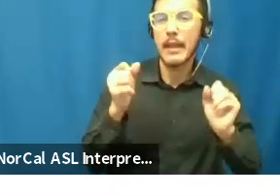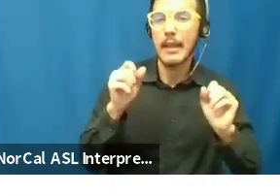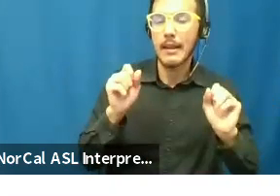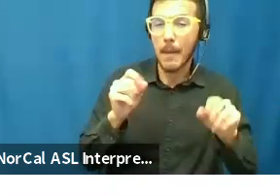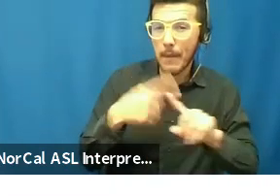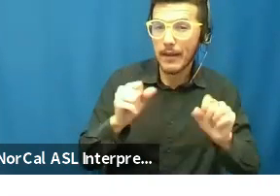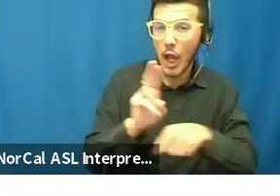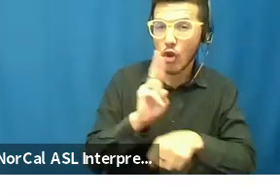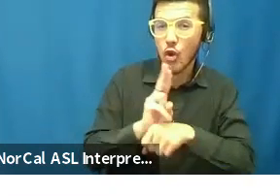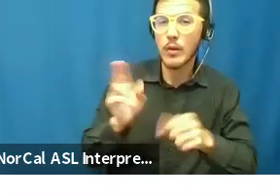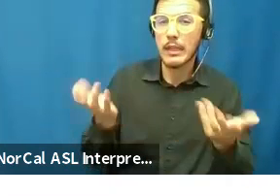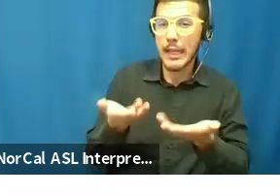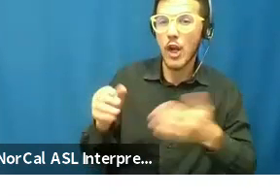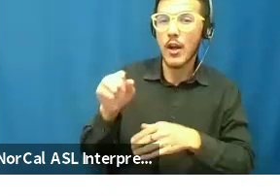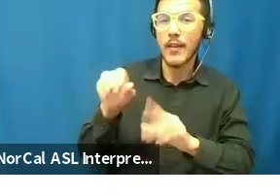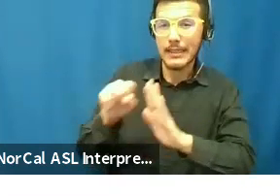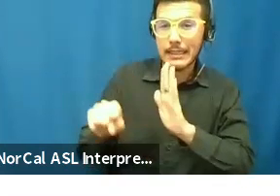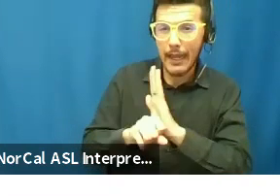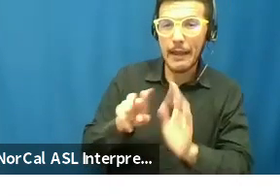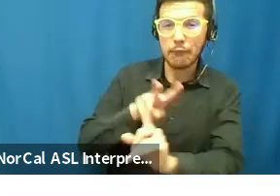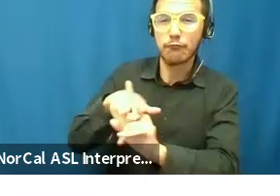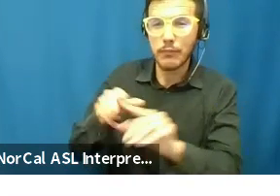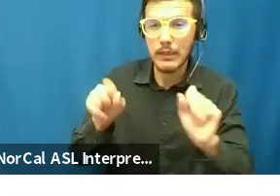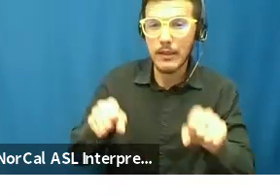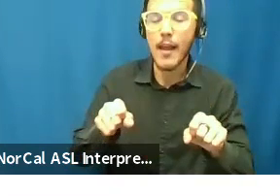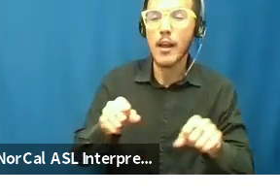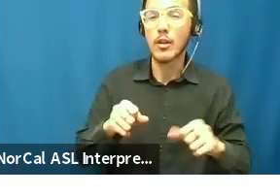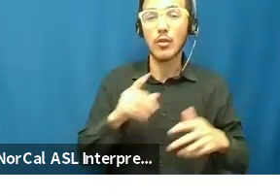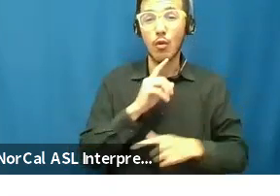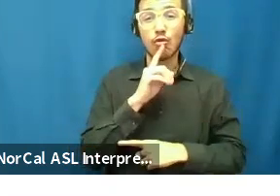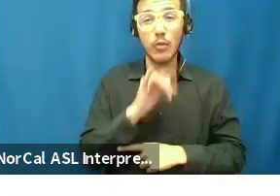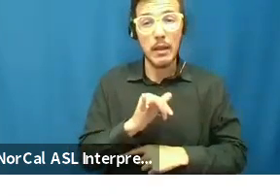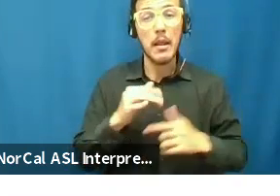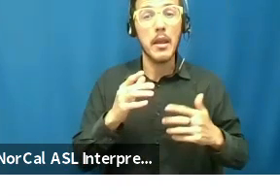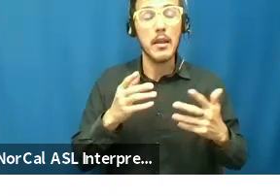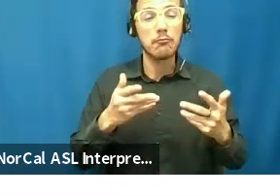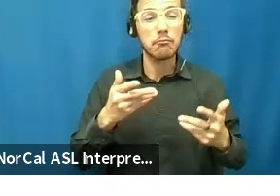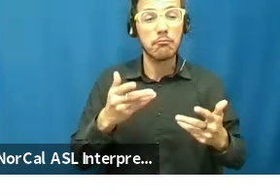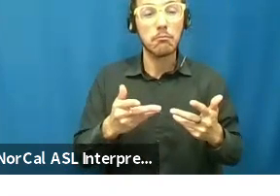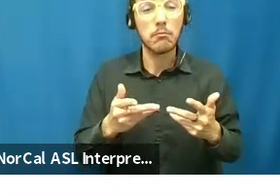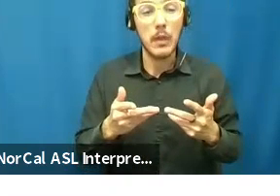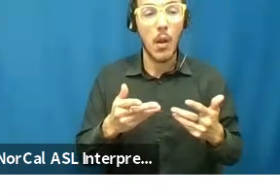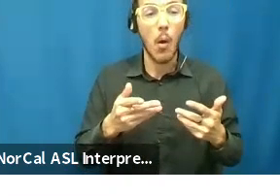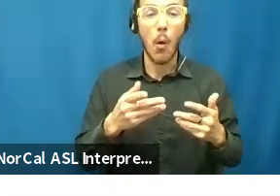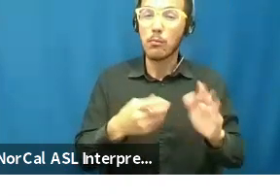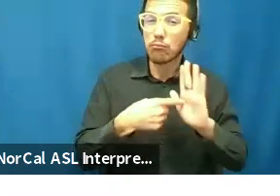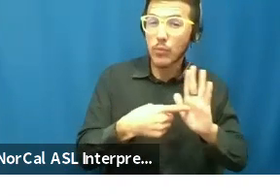So really highlighting the impact of having important collaboration with other departments and